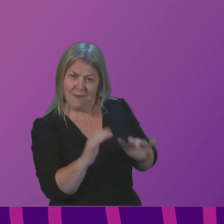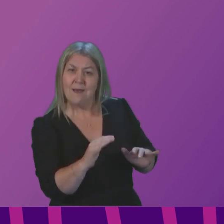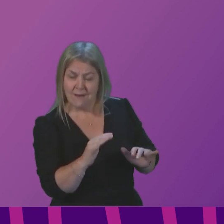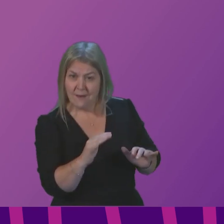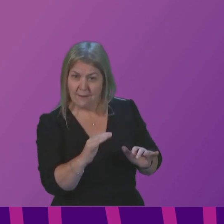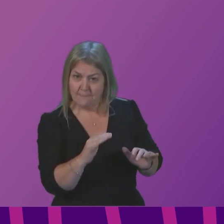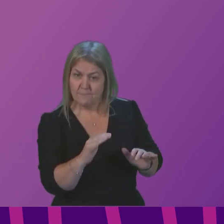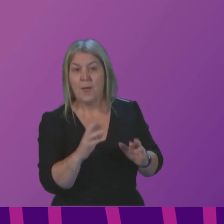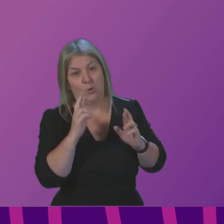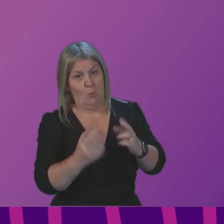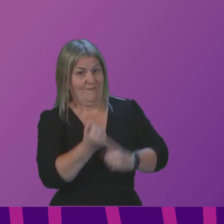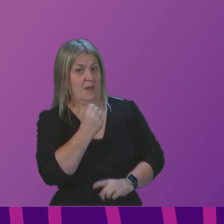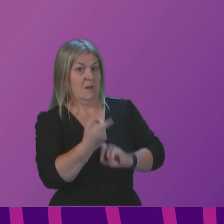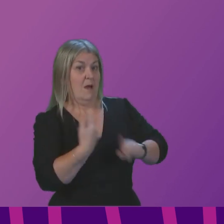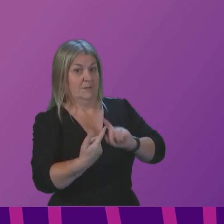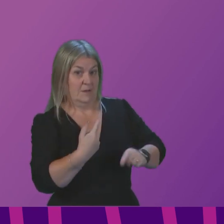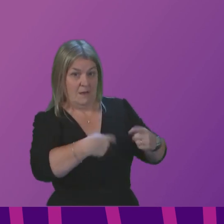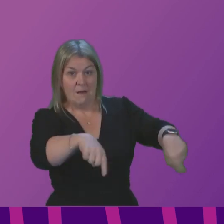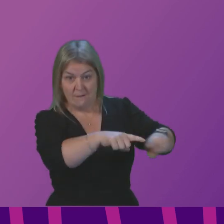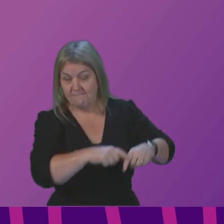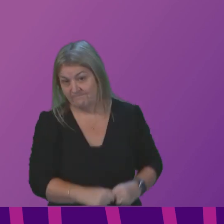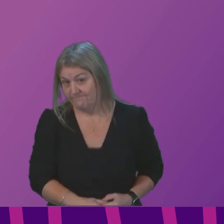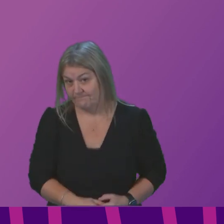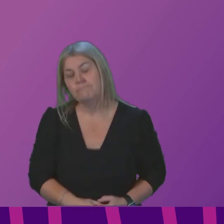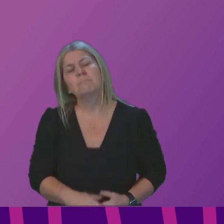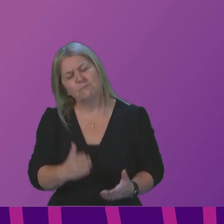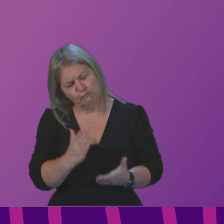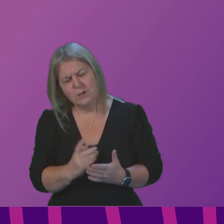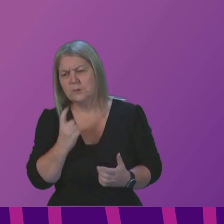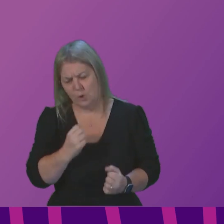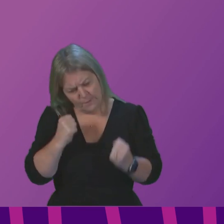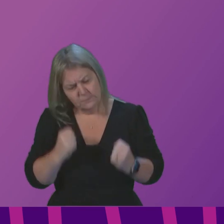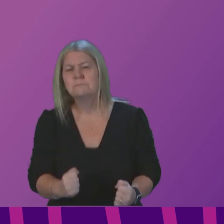and I are determined that that will be the case in relation to Andrew Slorance’s death.